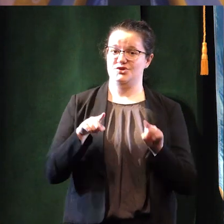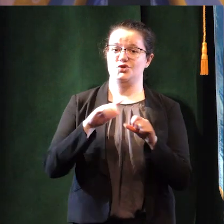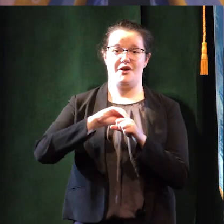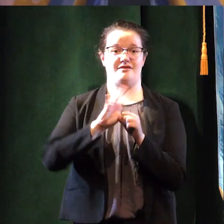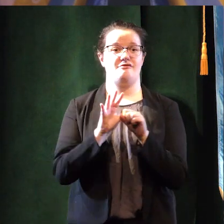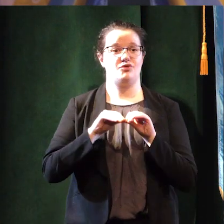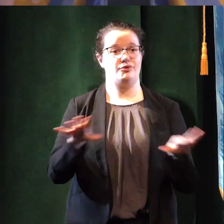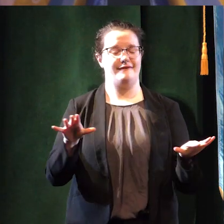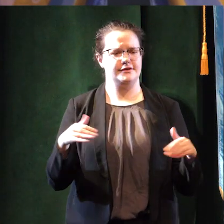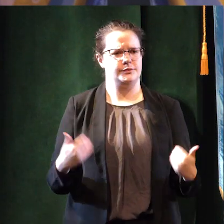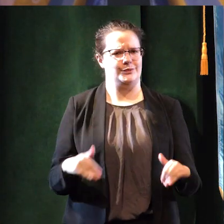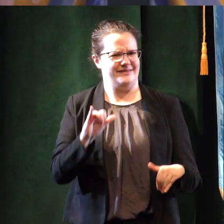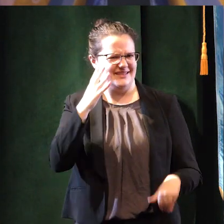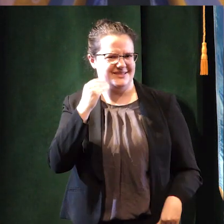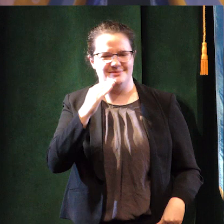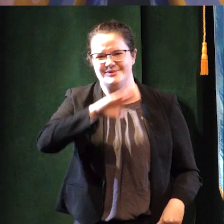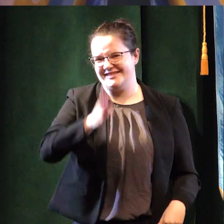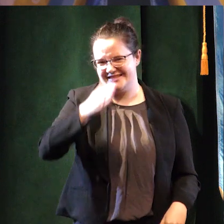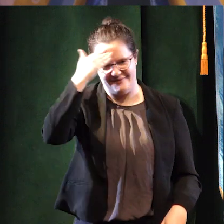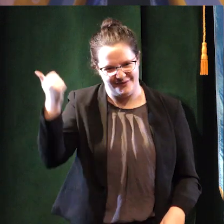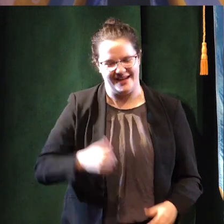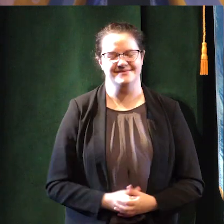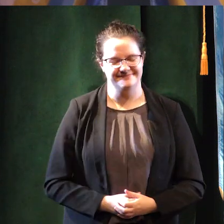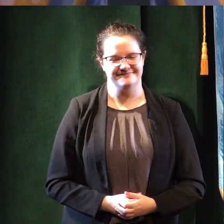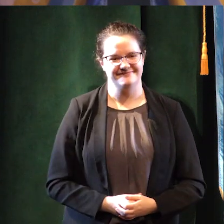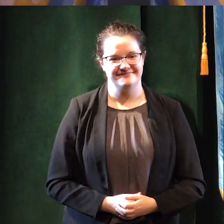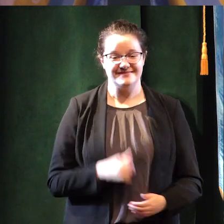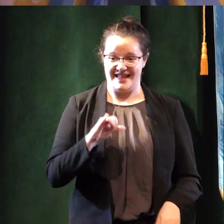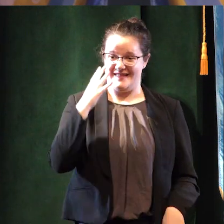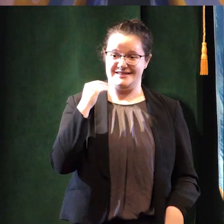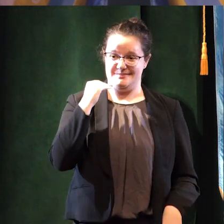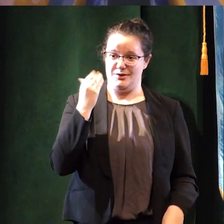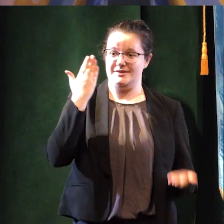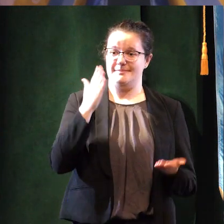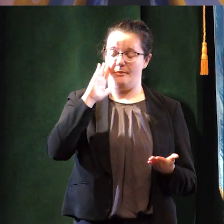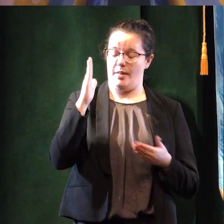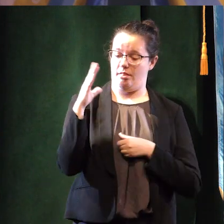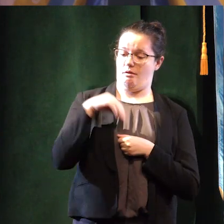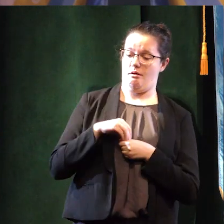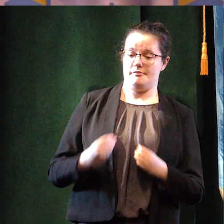that you will never forget and it's one that may inspire you and yet untold ways